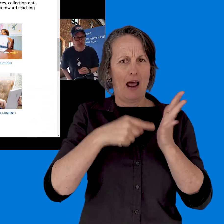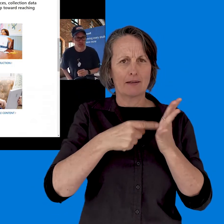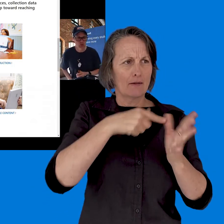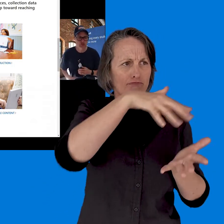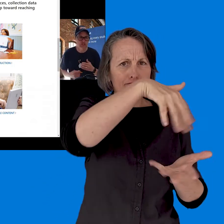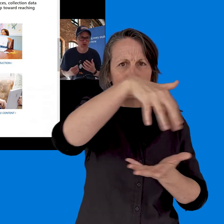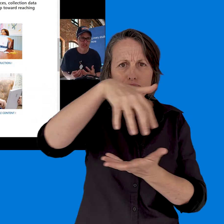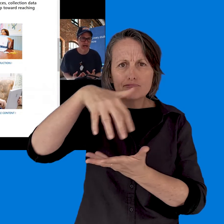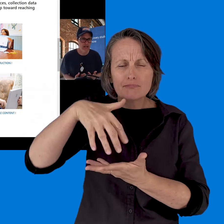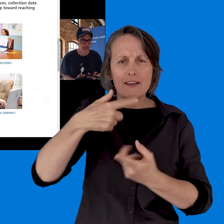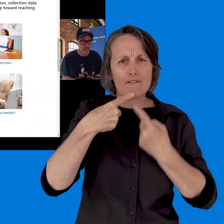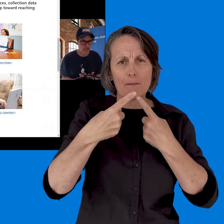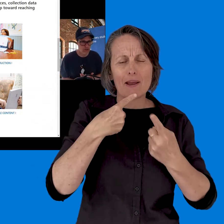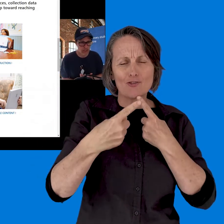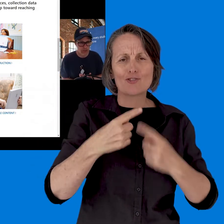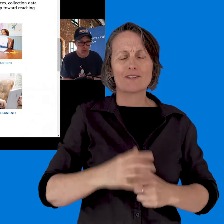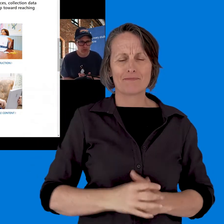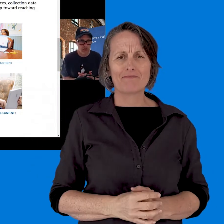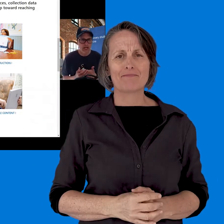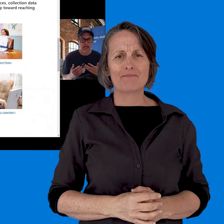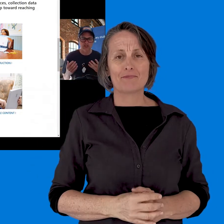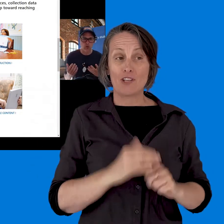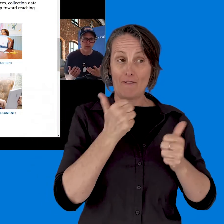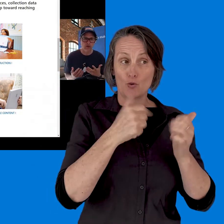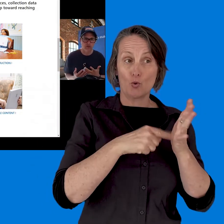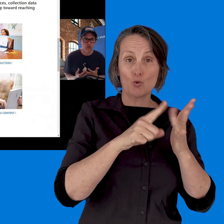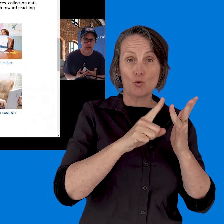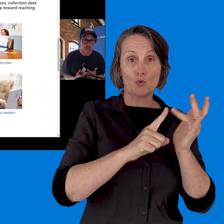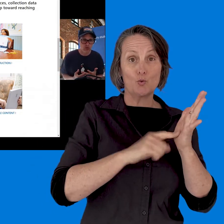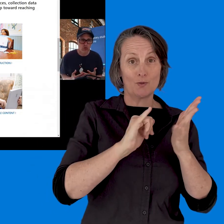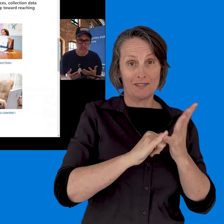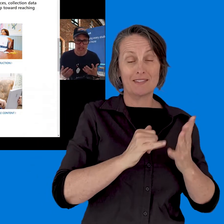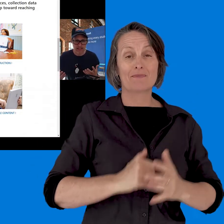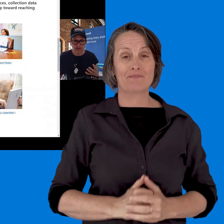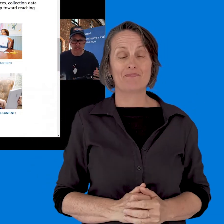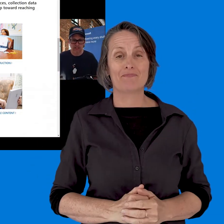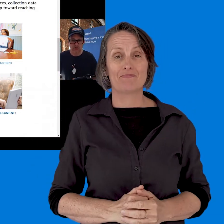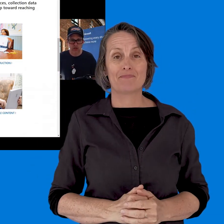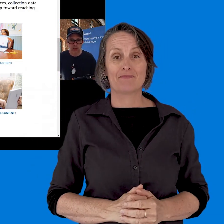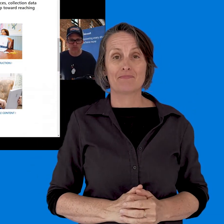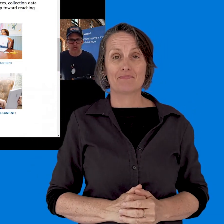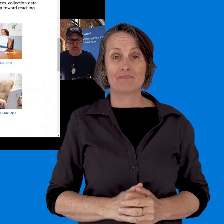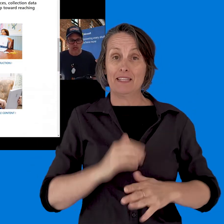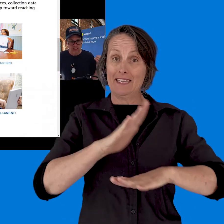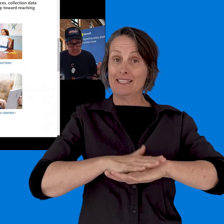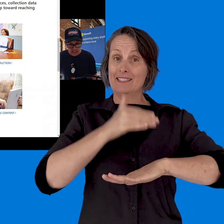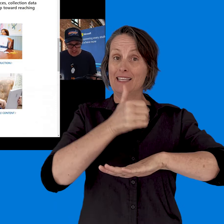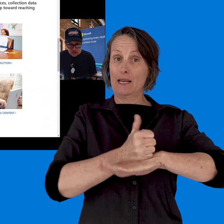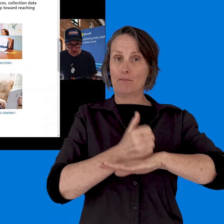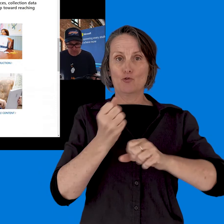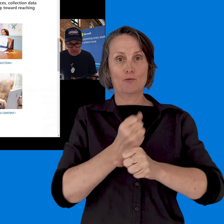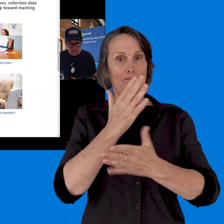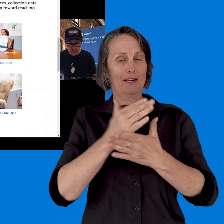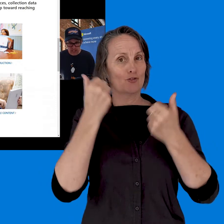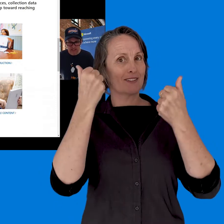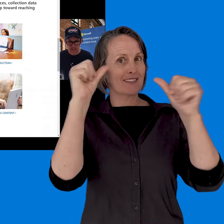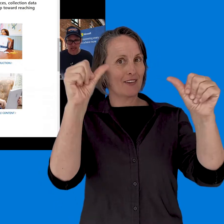within schools know that data collection is really important. And so we've got some great tools in that space as well. Setting yourself up for success.